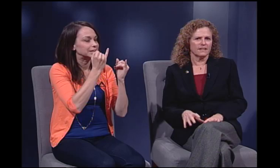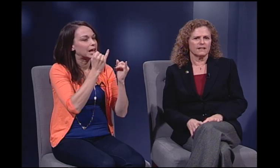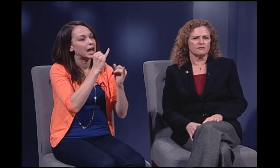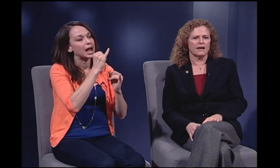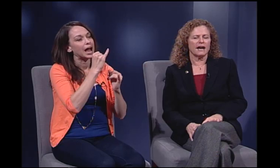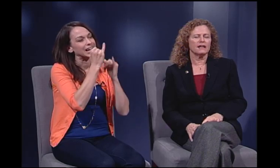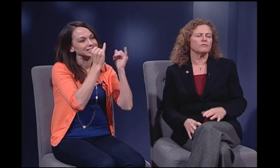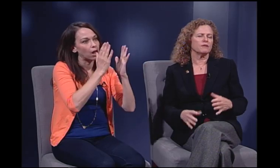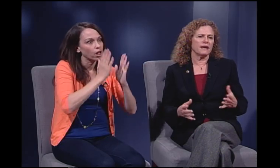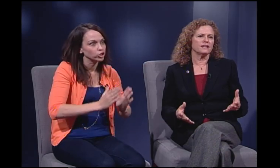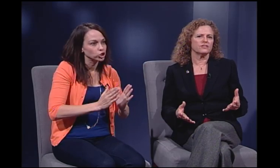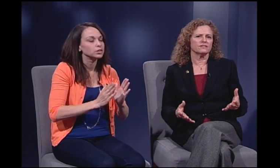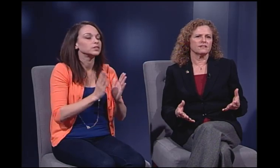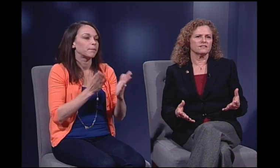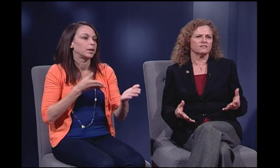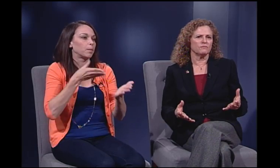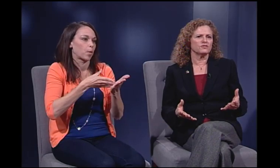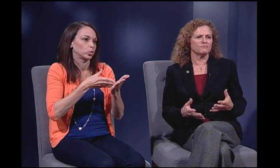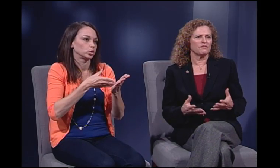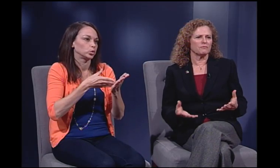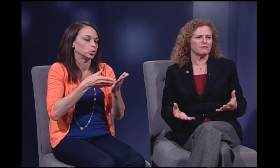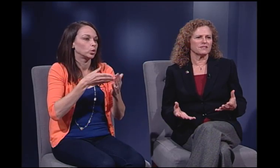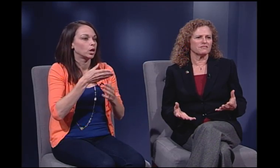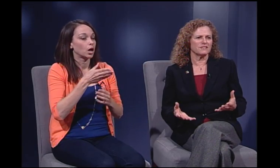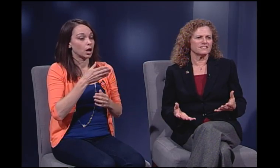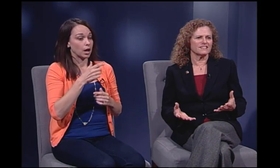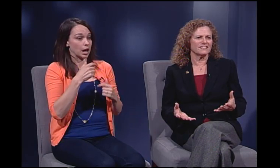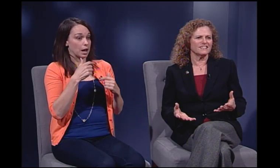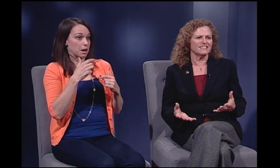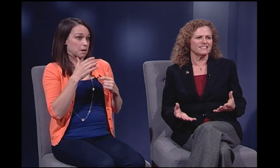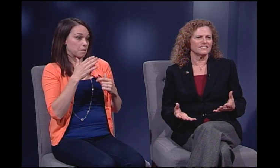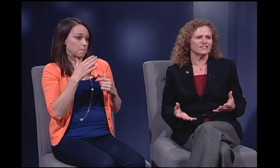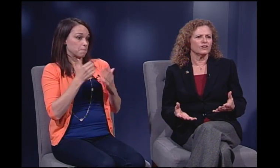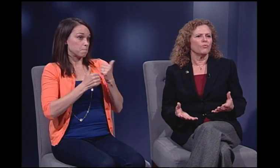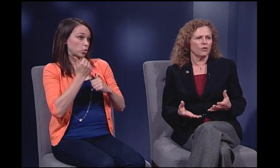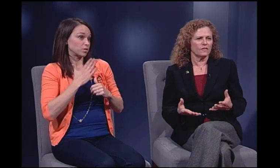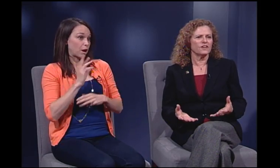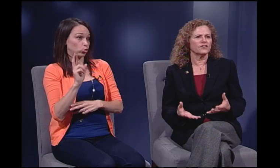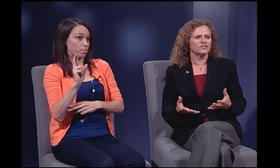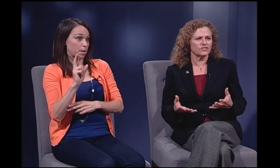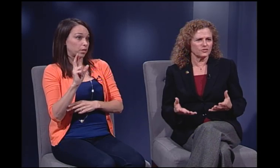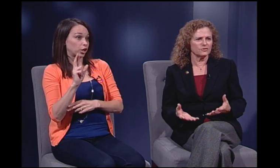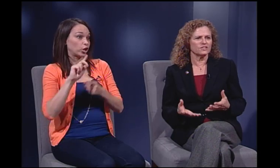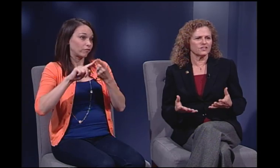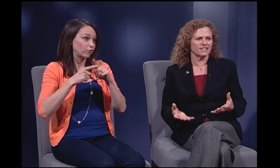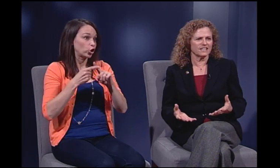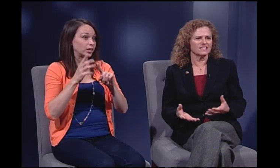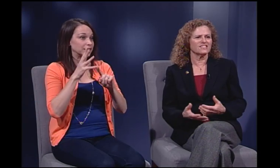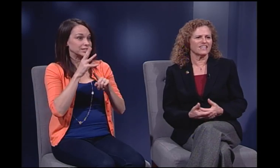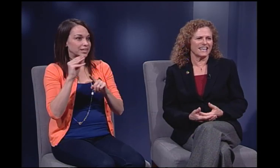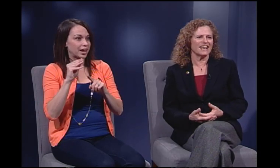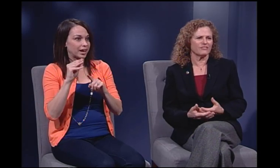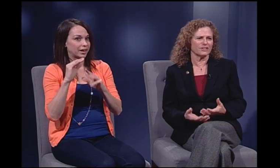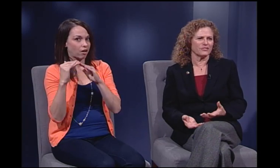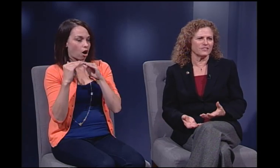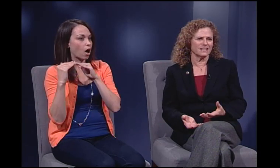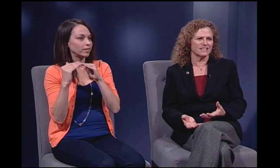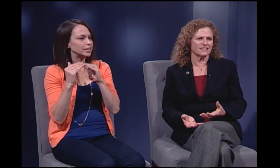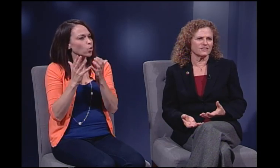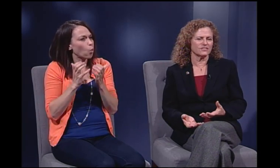I would imagine most of my Republican friends and colleagues want their students, their kids to have critical thinking skills.